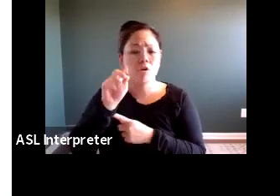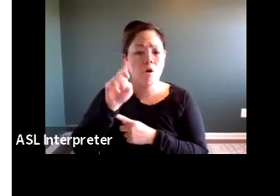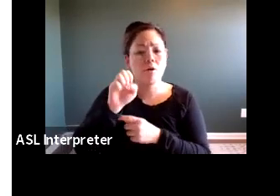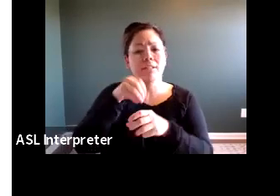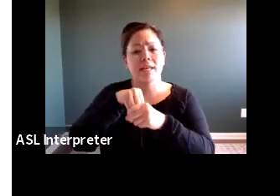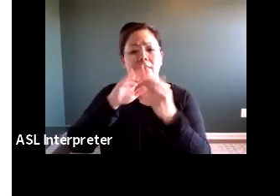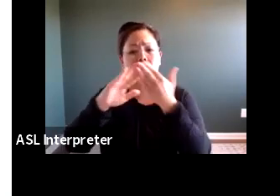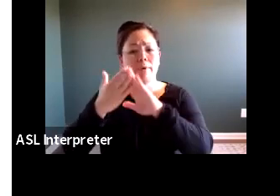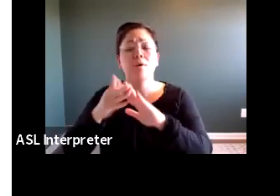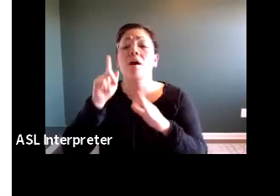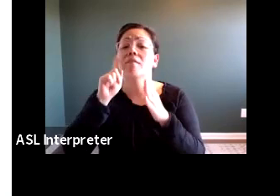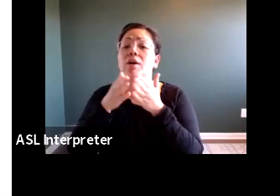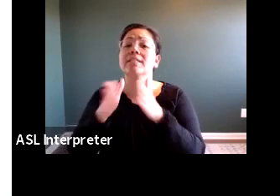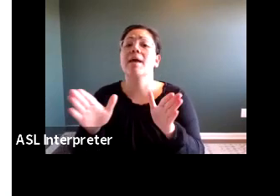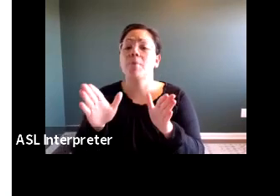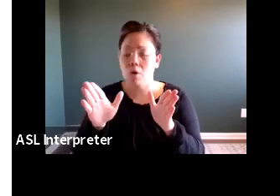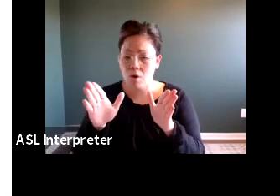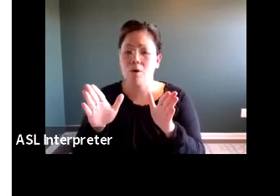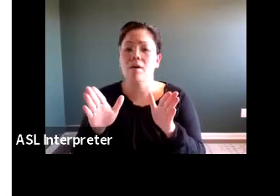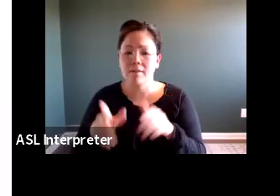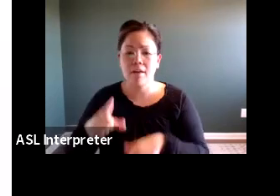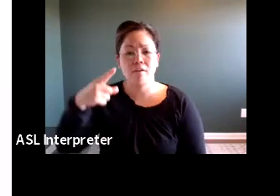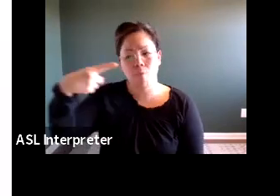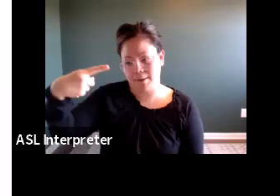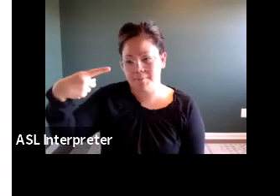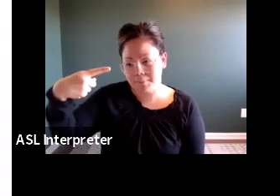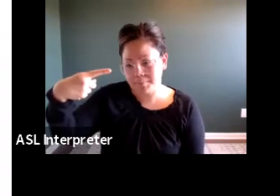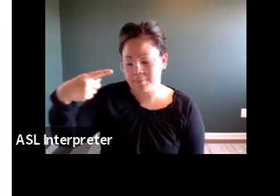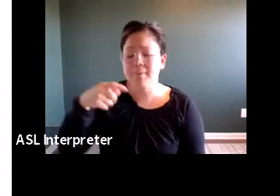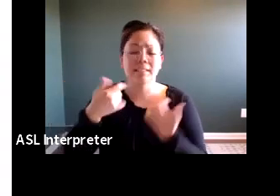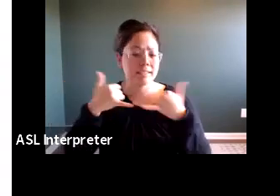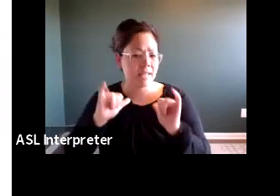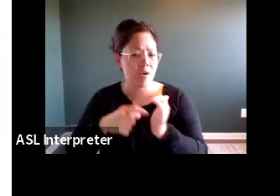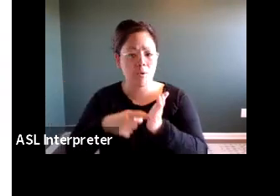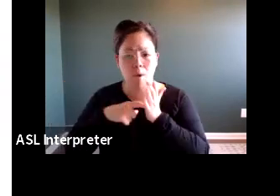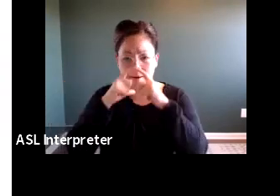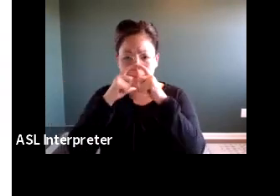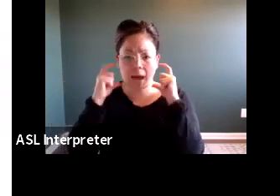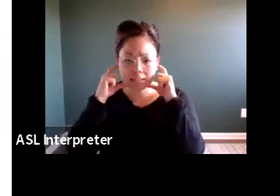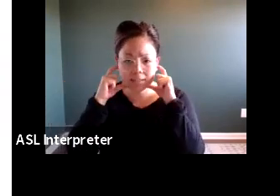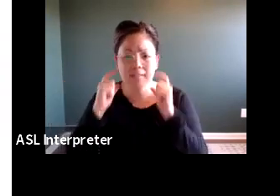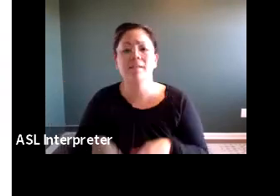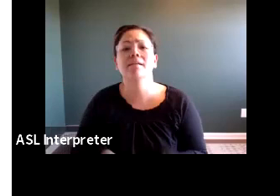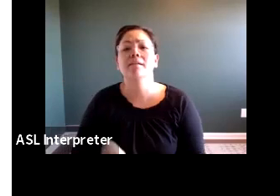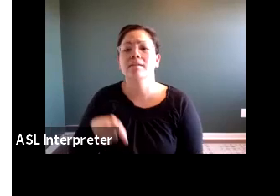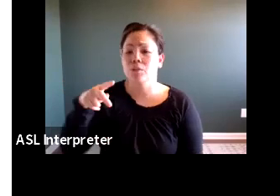So in general, requirements for all Hoosiers, face coverings are still required. Businesses are open with certain requirements